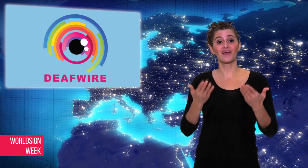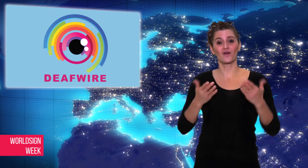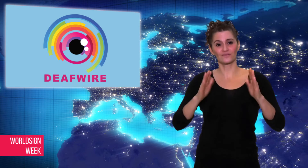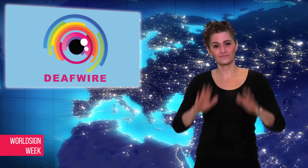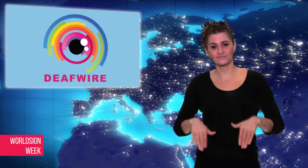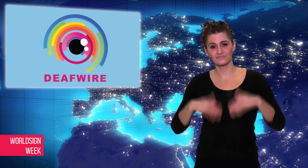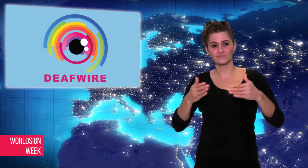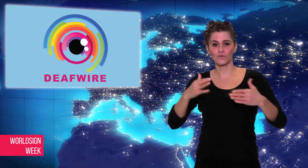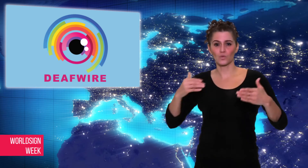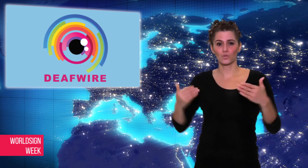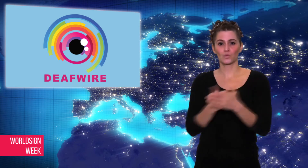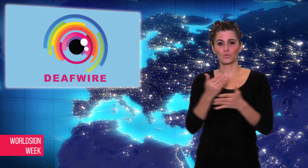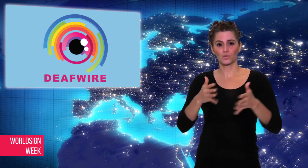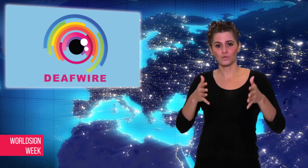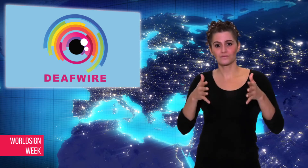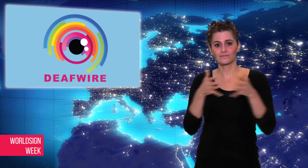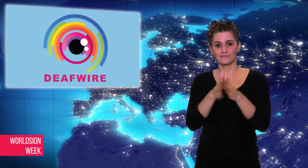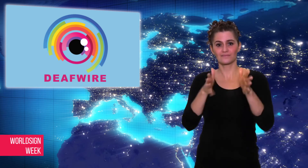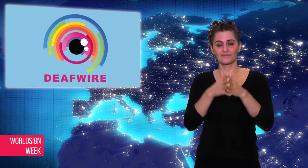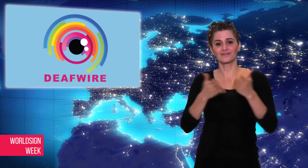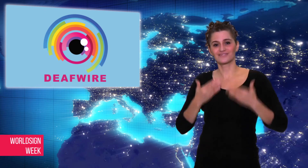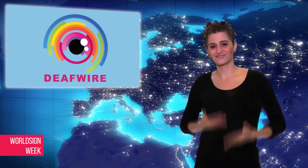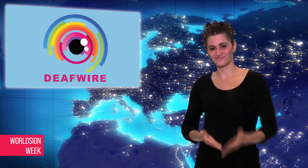Now, let’s go to next story.